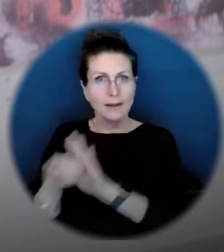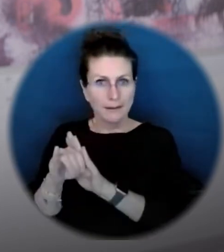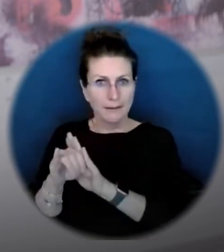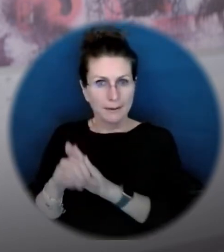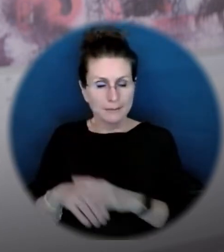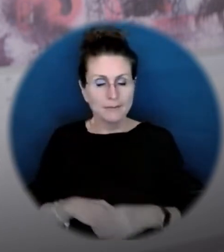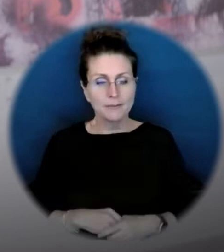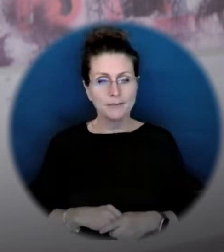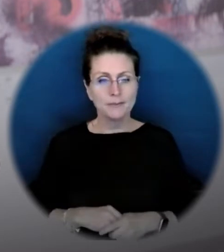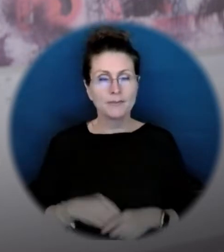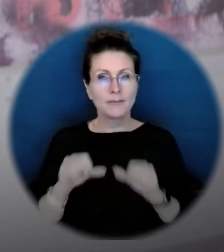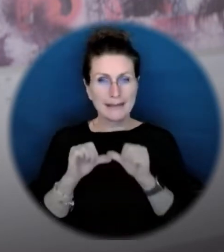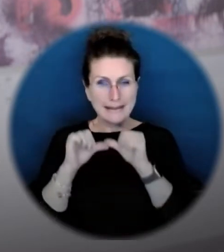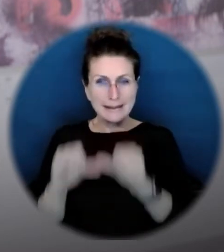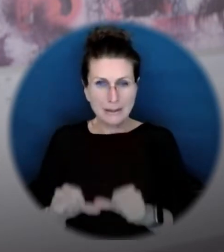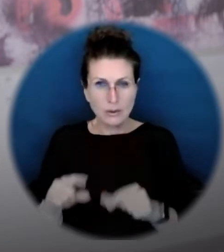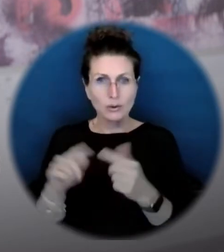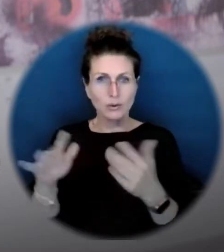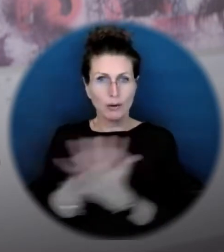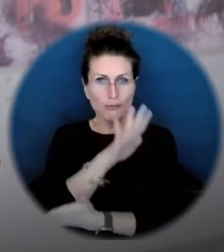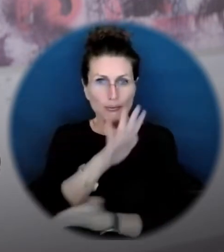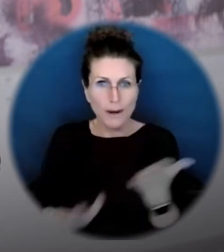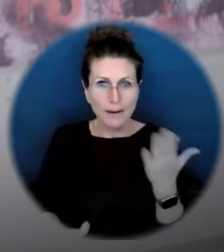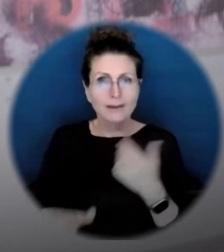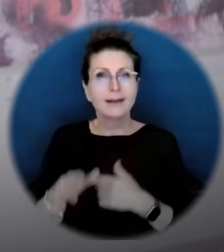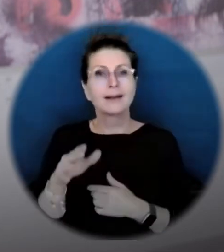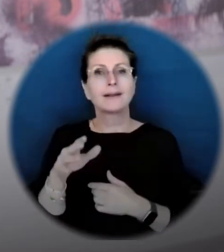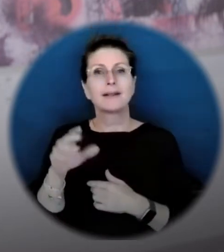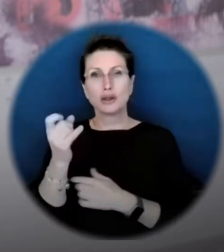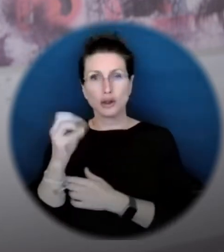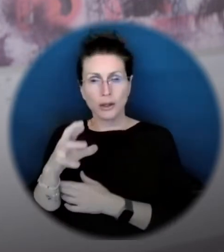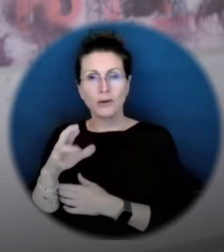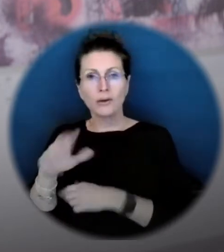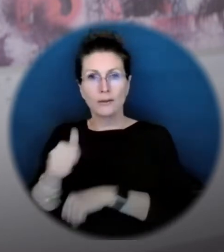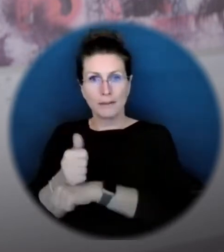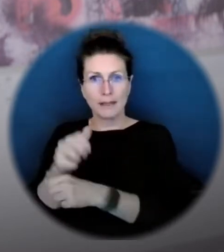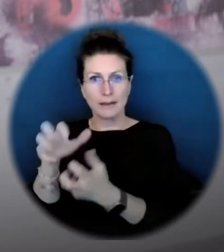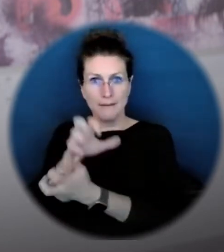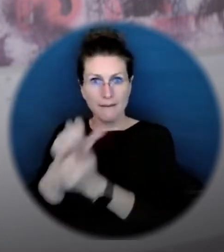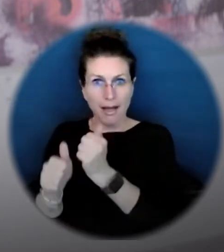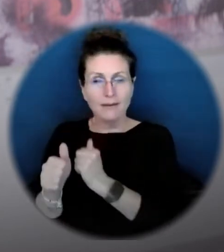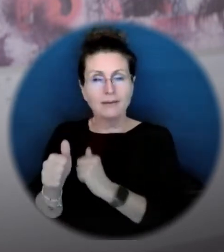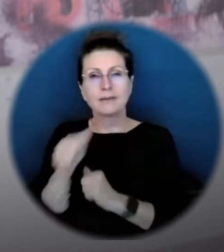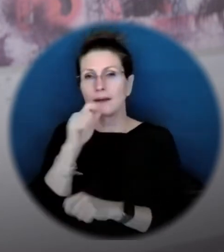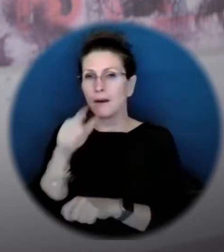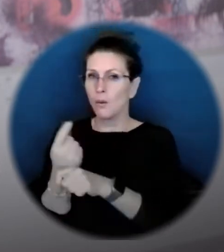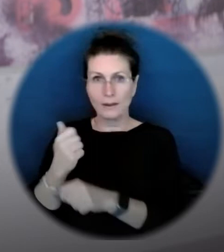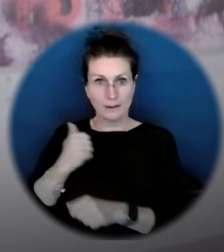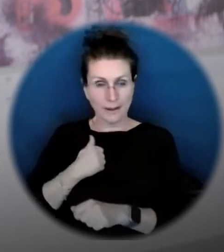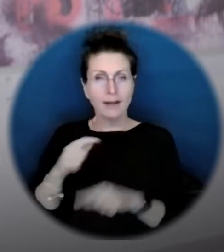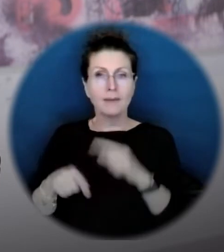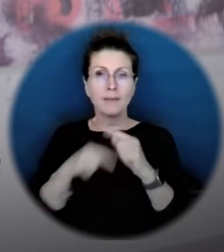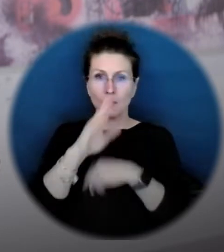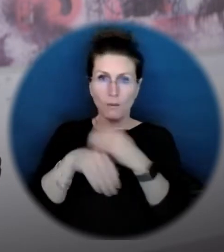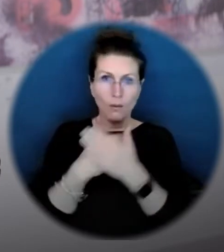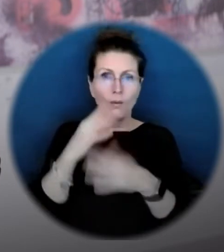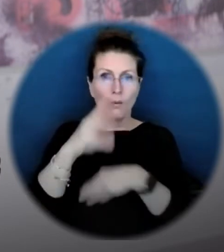that we continue to work on eradicating gender-based violence, not just in Canada, but internationally through our teaching,